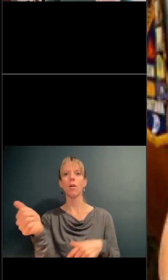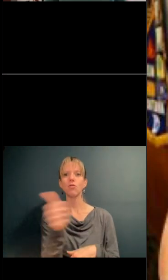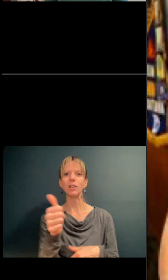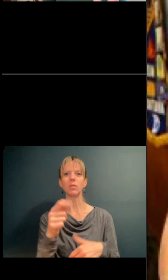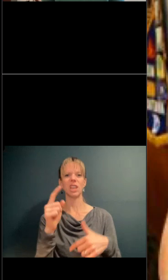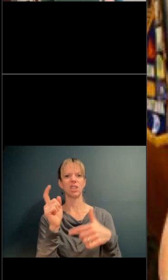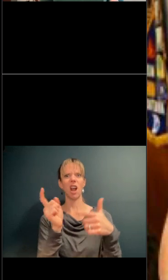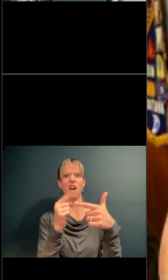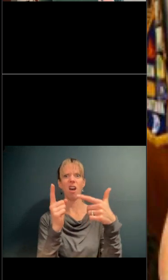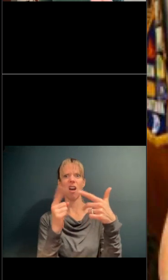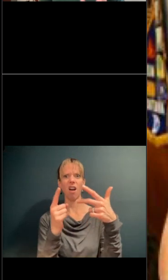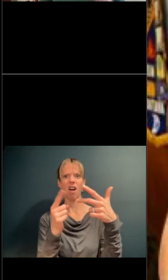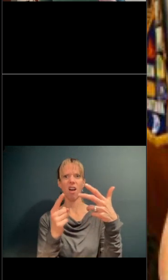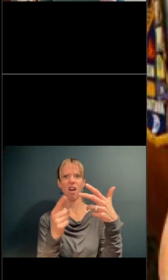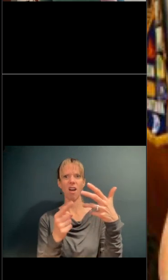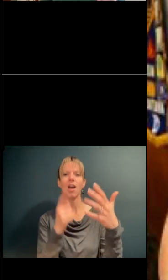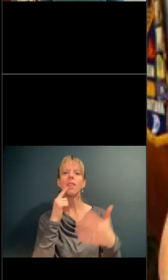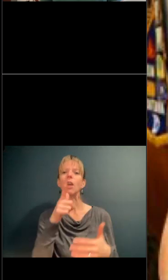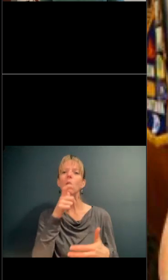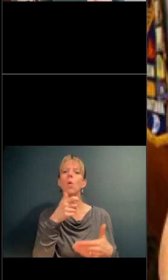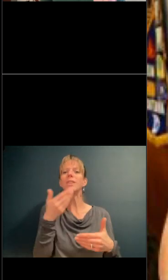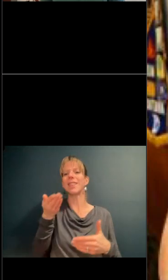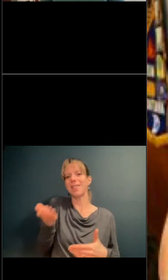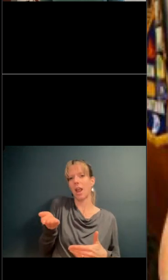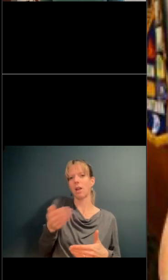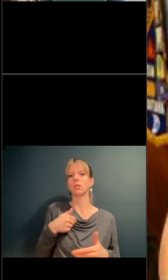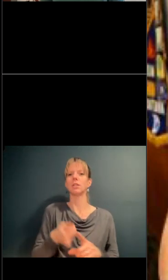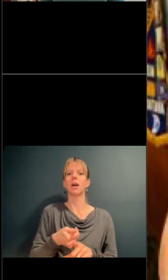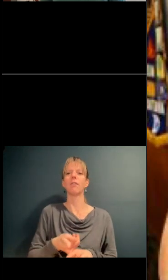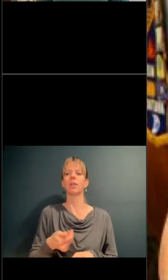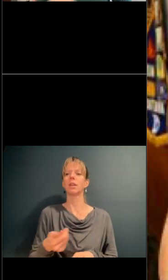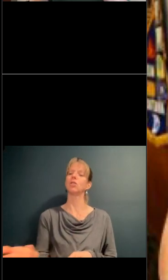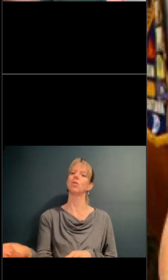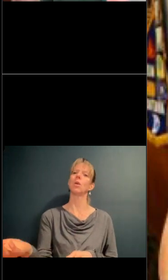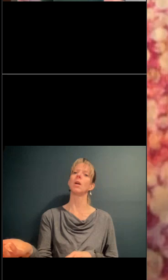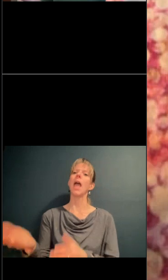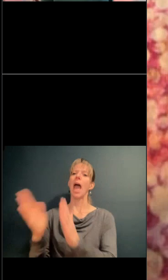Think about who is in your midst that you might invite to play a role in support that is outside